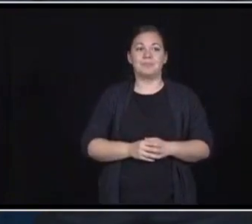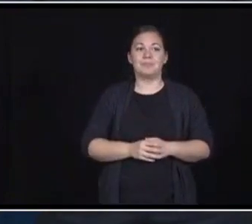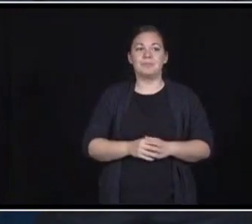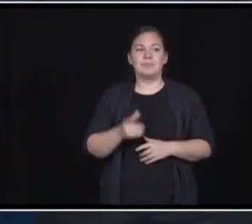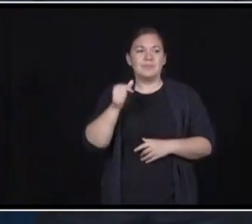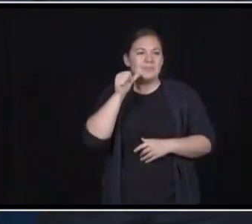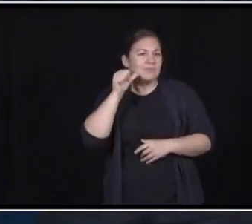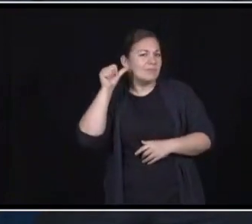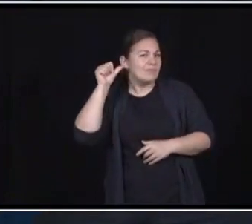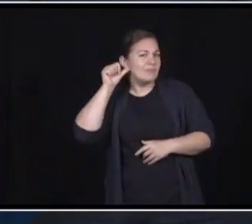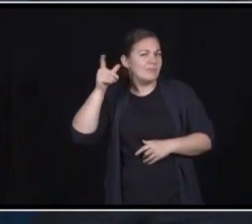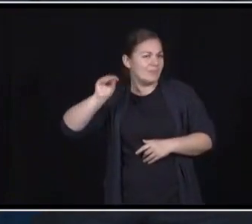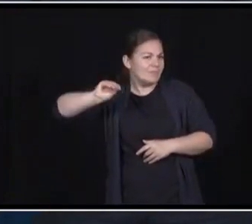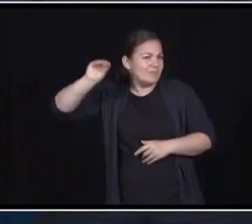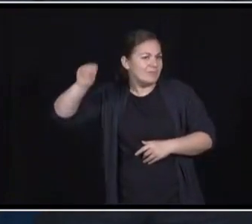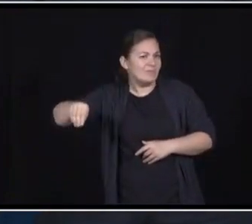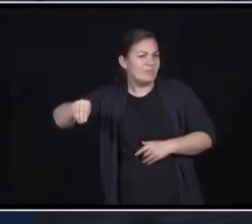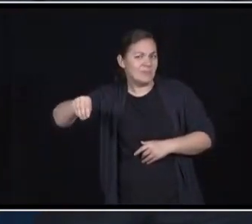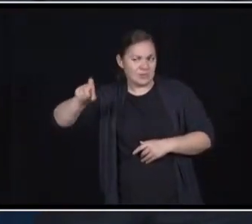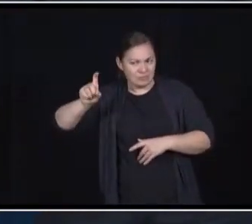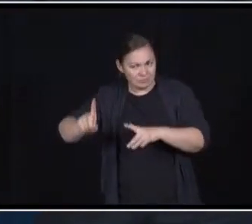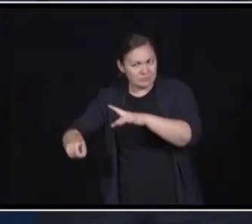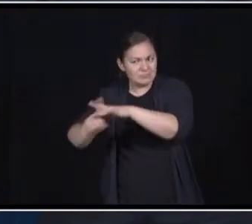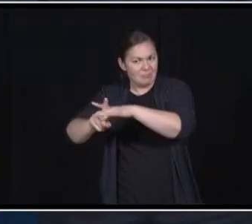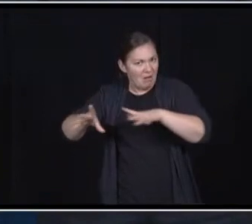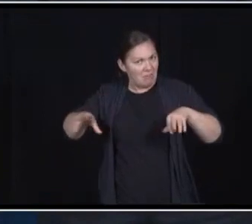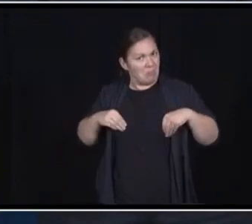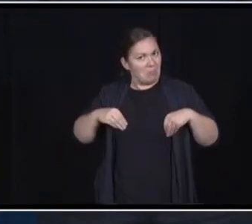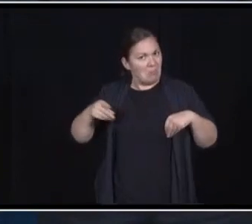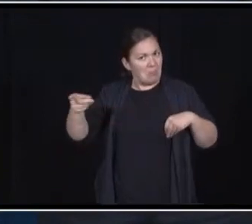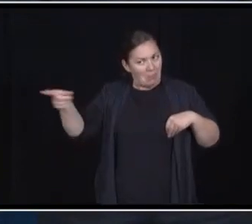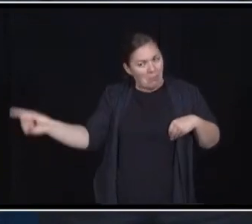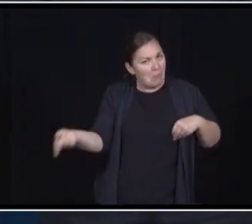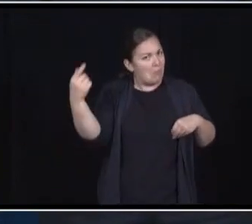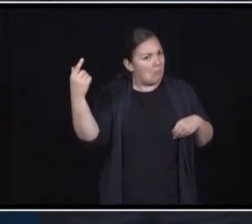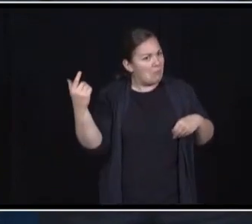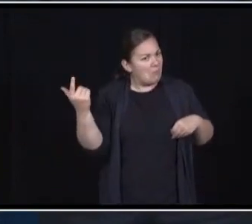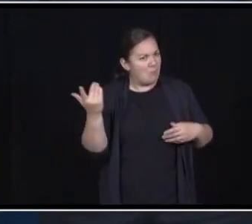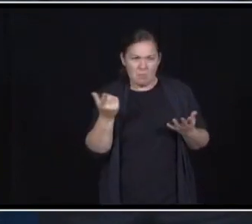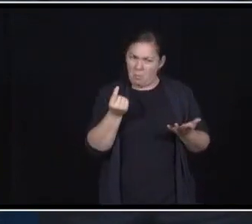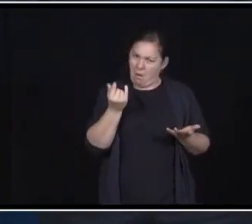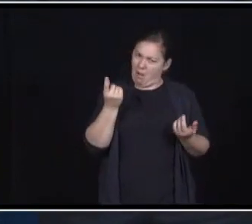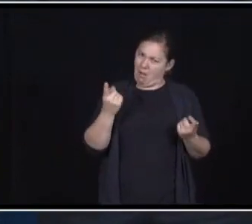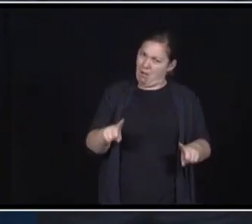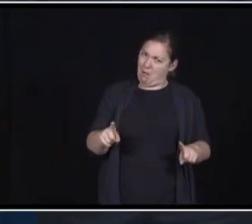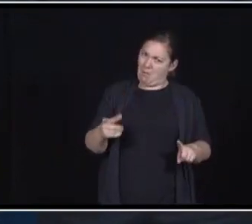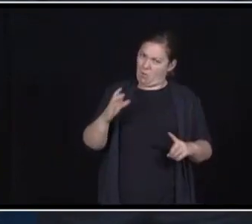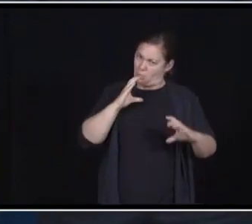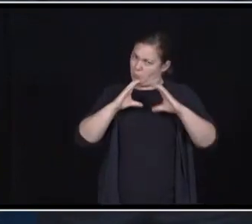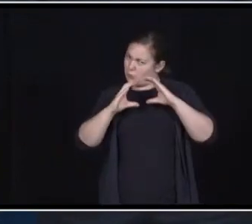transition in hospitals. And we anticipate that all hospitals will be appointment to be available to online and